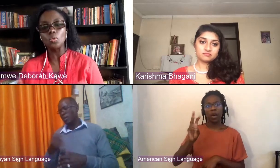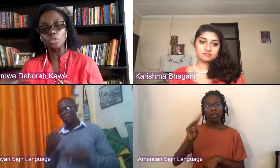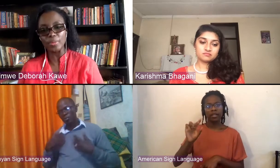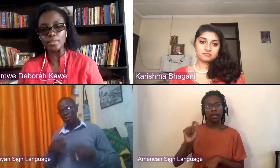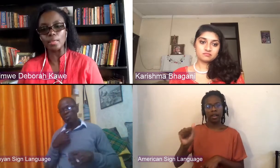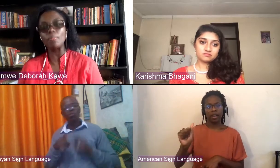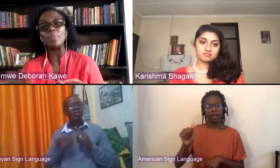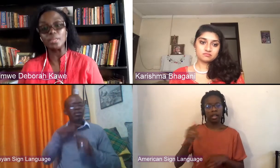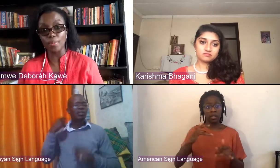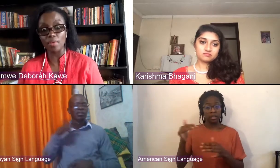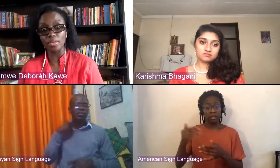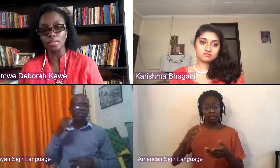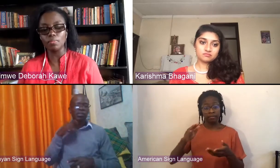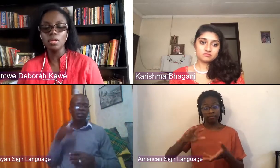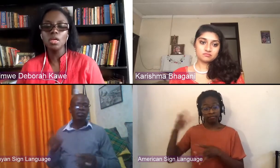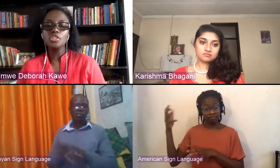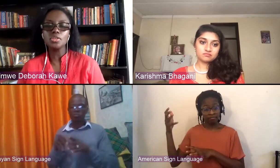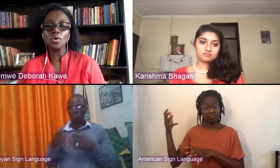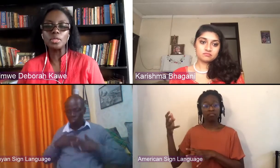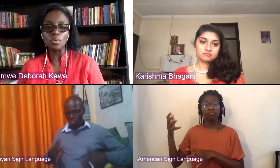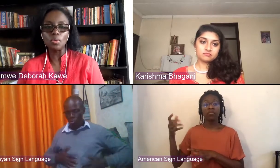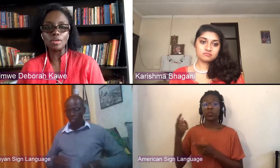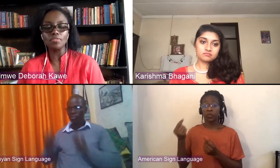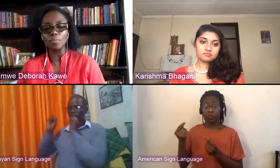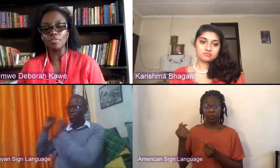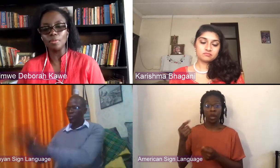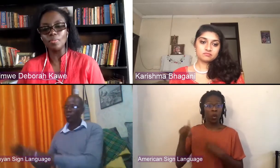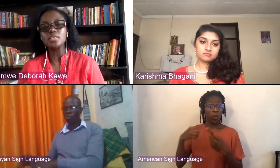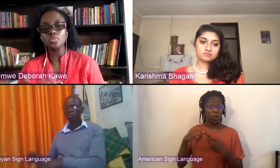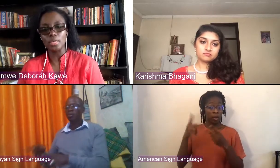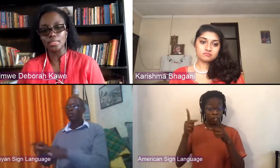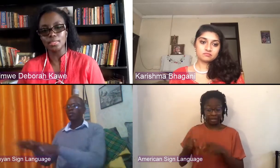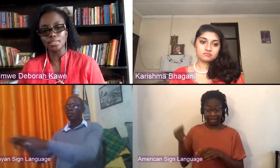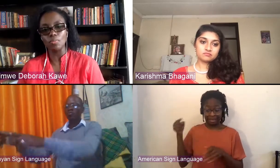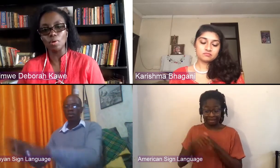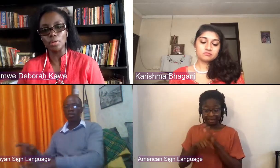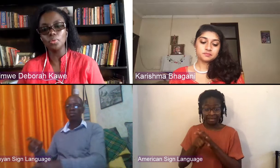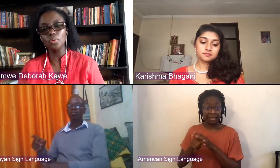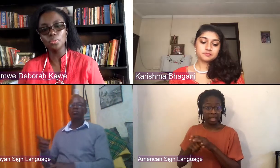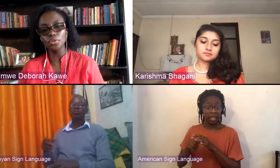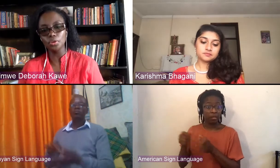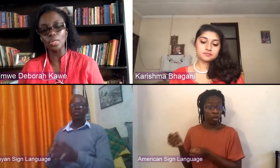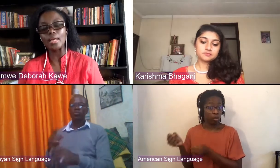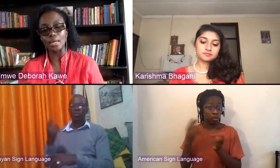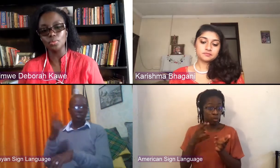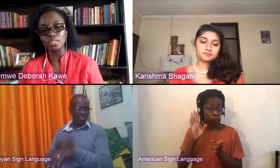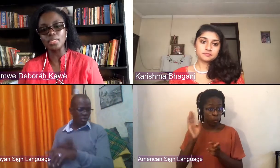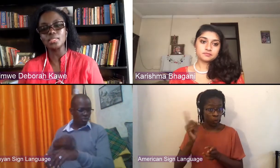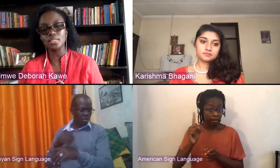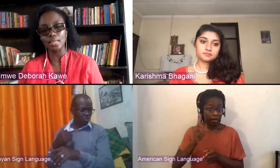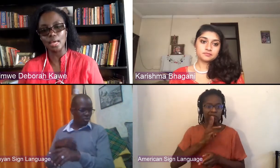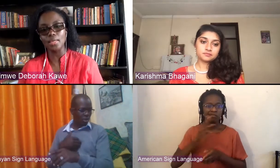would pick them up and bury them. So in one of the performances, we had someone who, you know like had witnessed that.